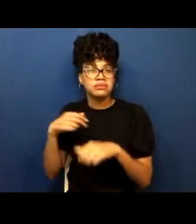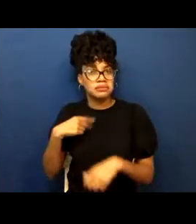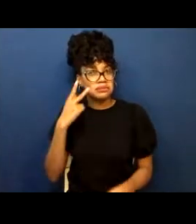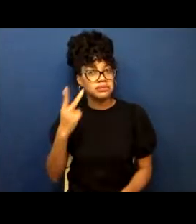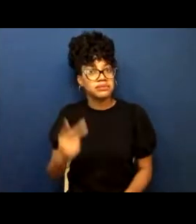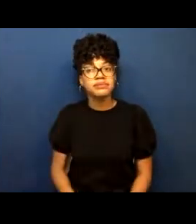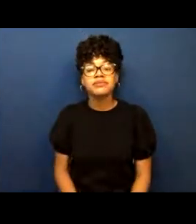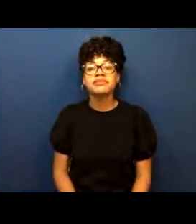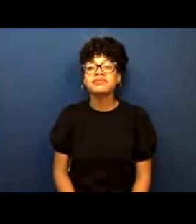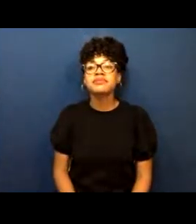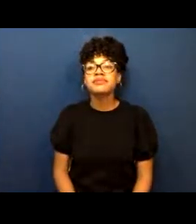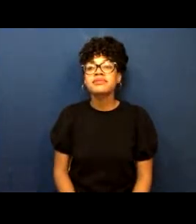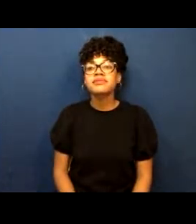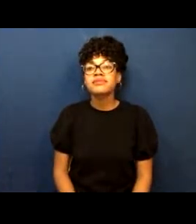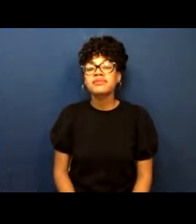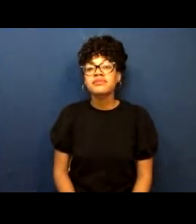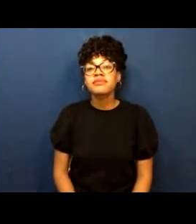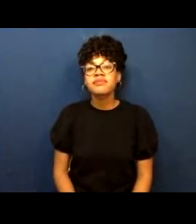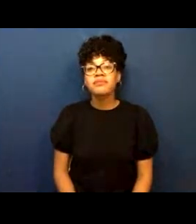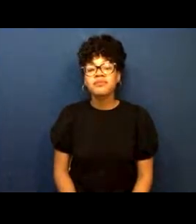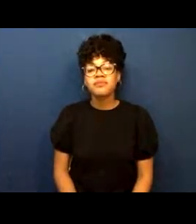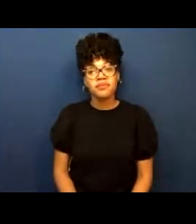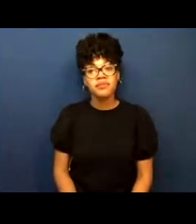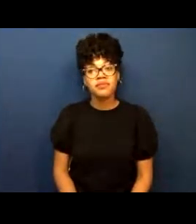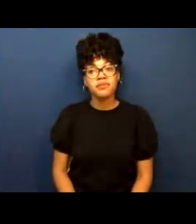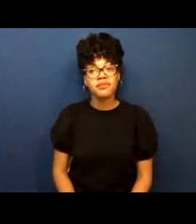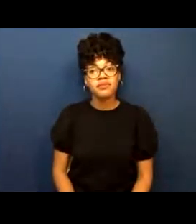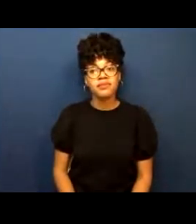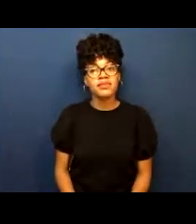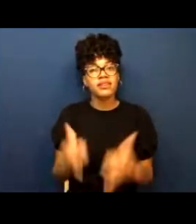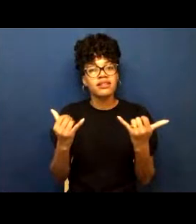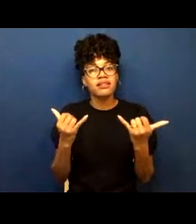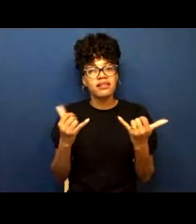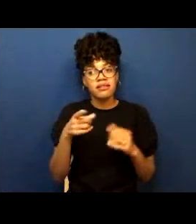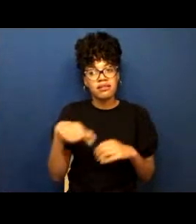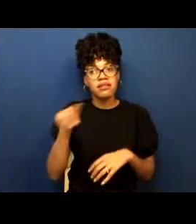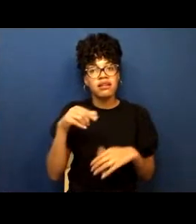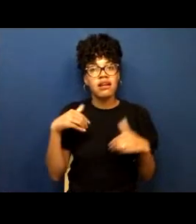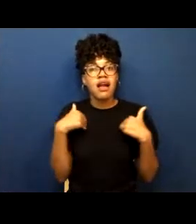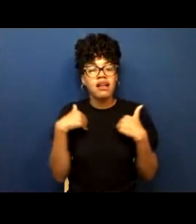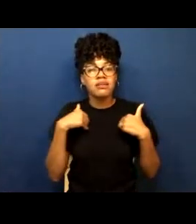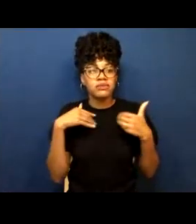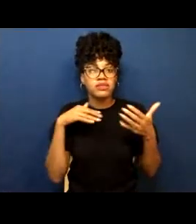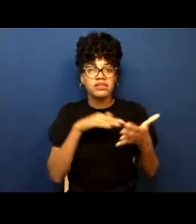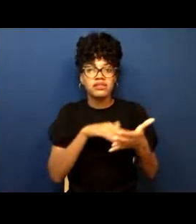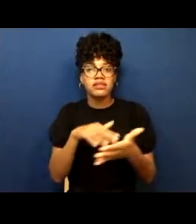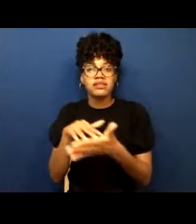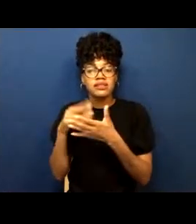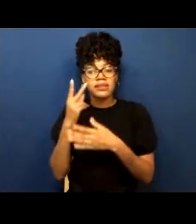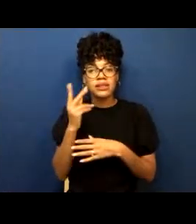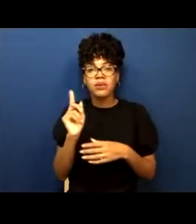So by understanding these movements of animals, we can better understand the important ocean areas for these seabirds and take actions